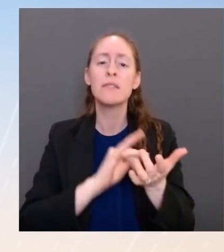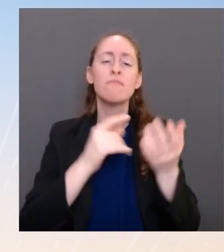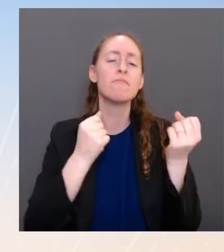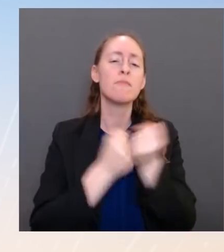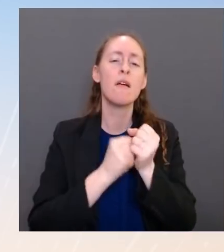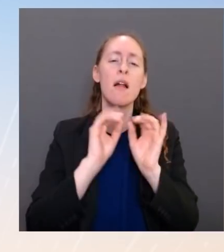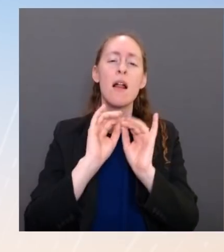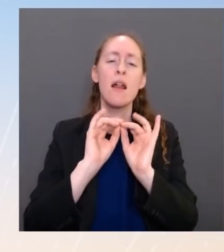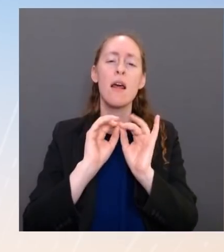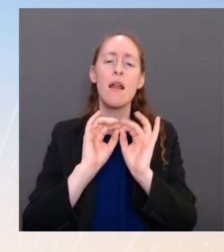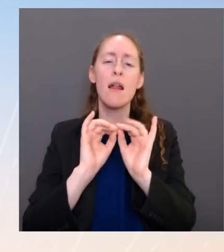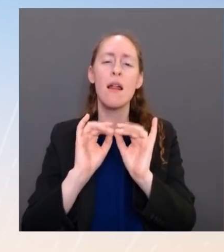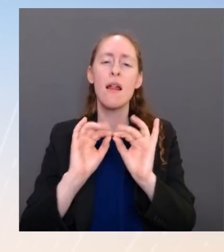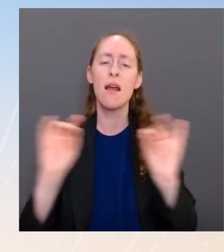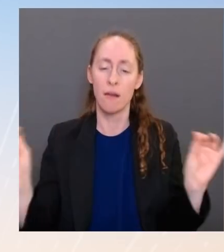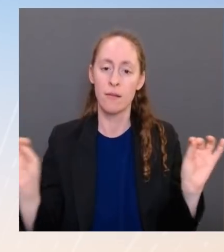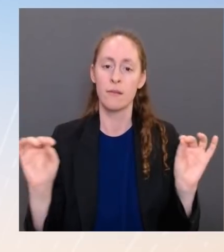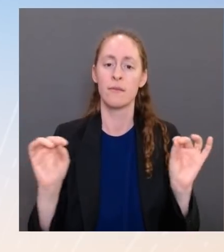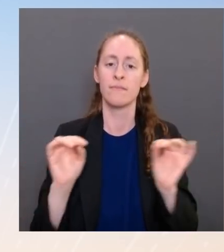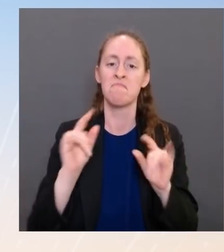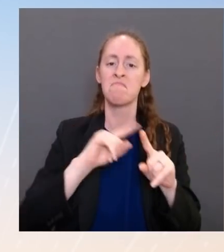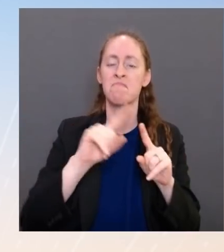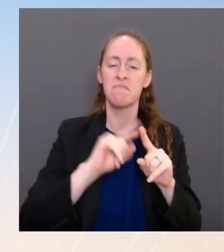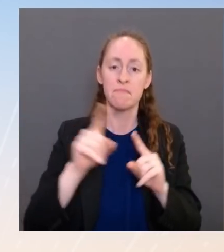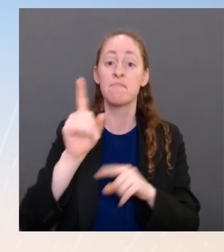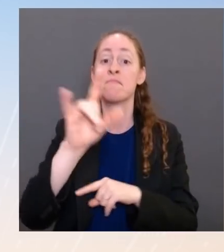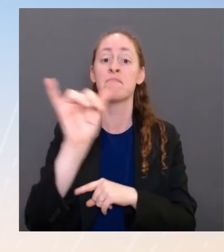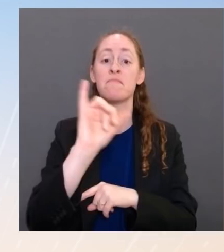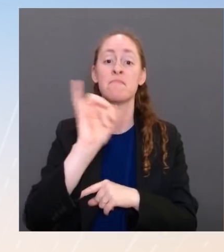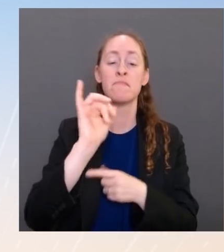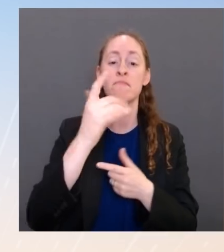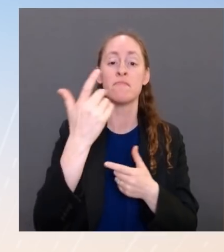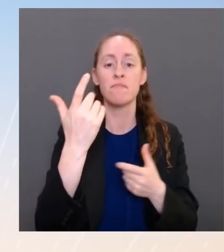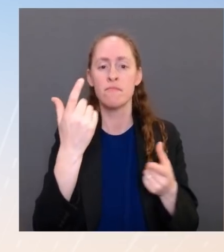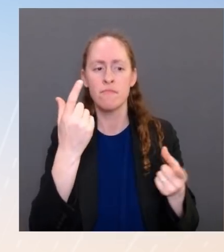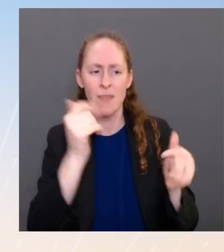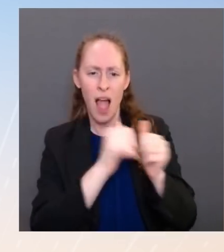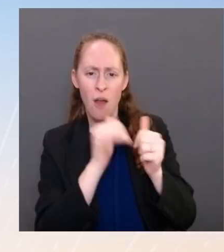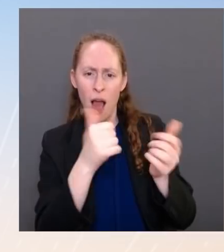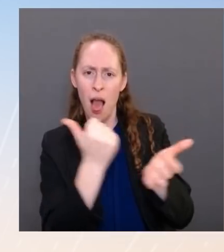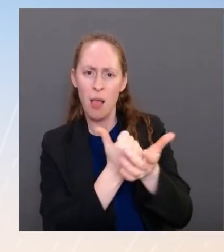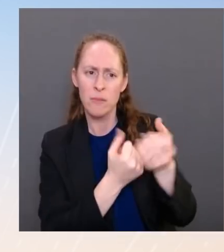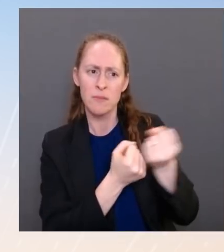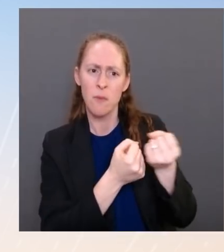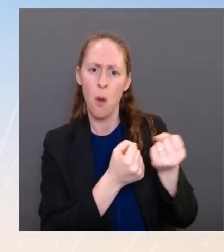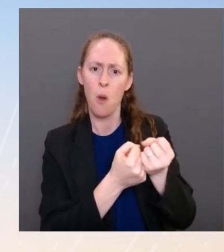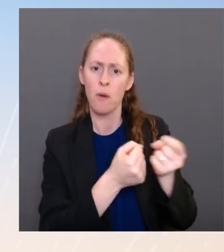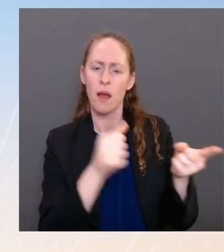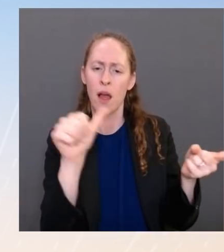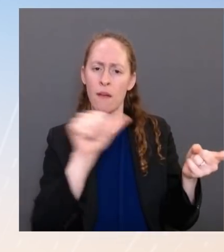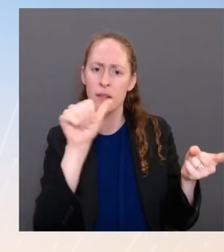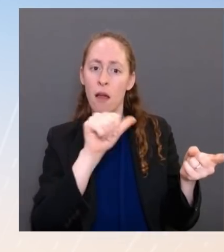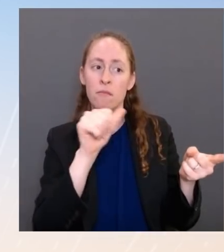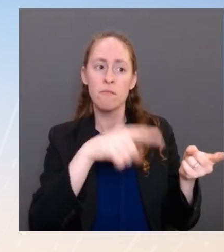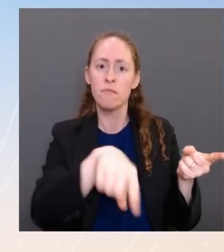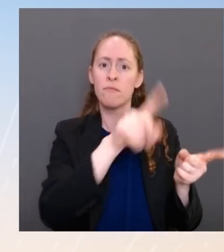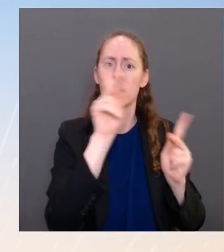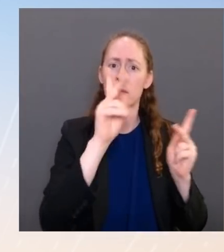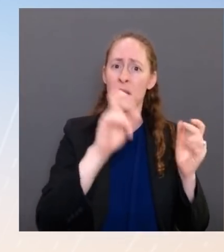something we certainly support, right? The Press: So do you believe that that should be included in this package? Ms. Psaki: There'll be a negotiation and a discussion in Congress. I'm not going to prejudge that.